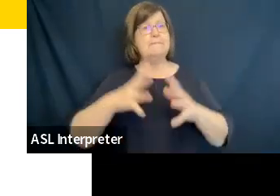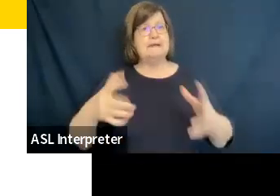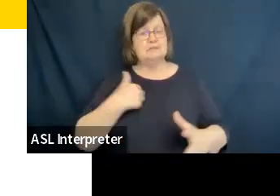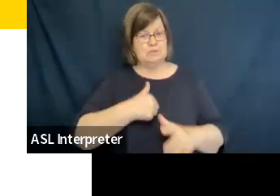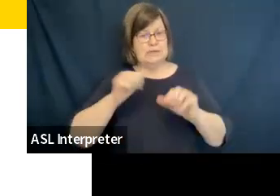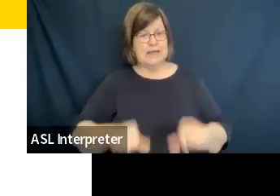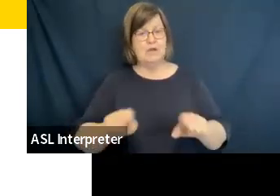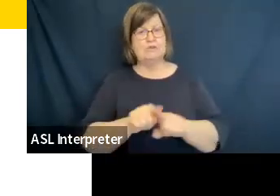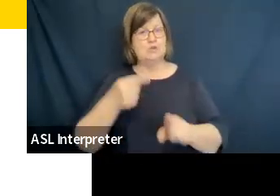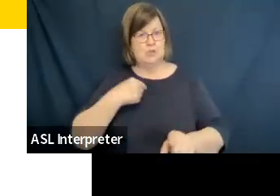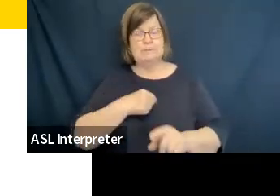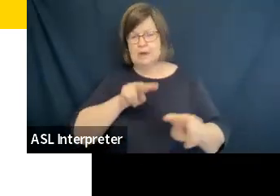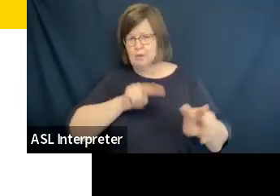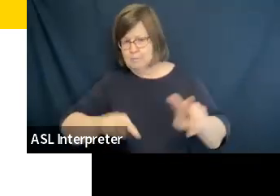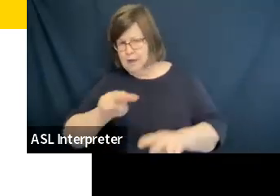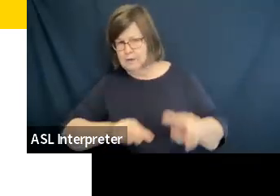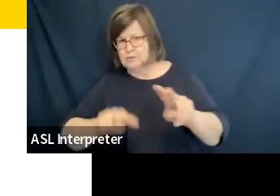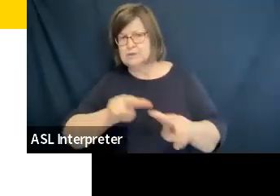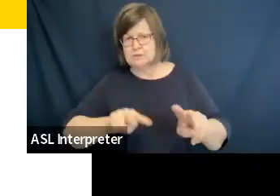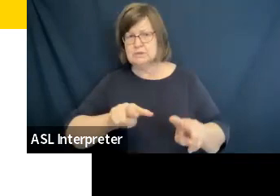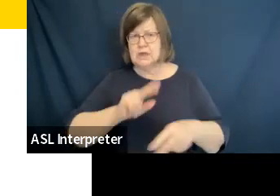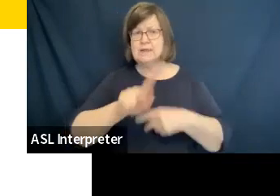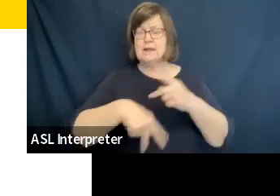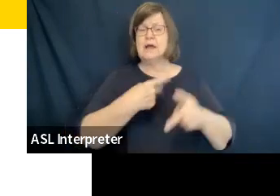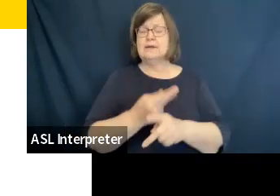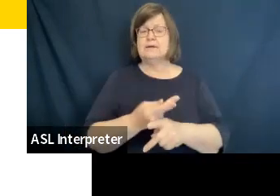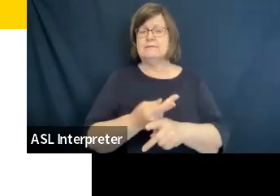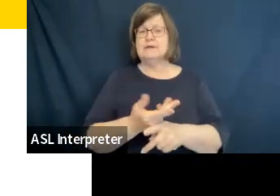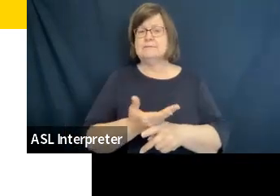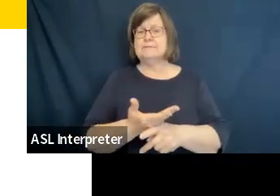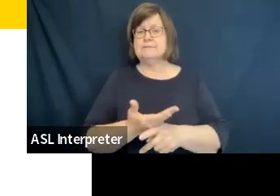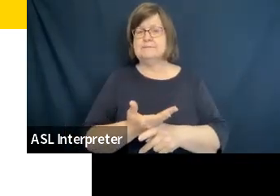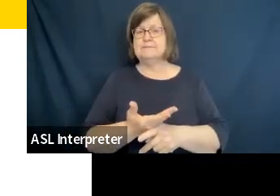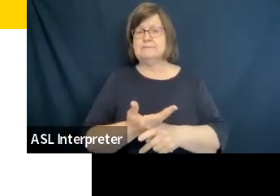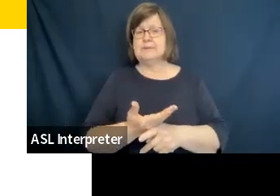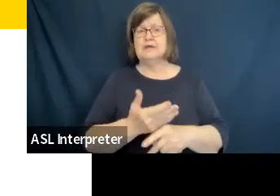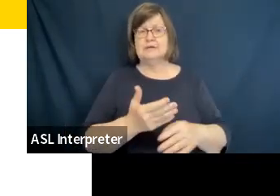and we have been monitoring the kind of correspondences that have come back